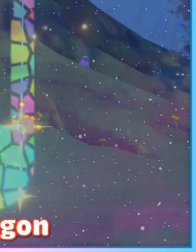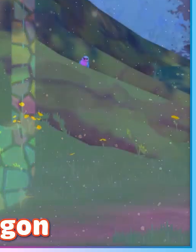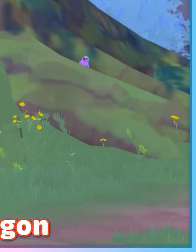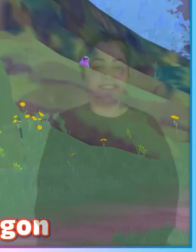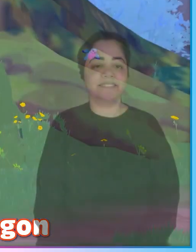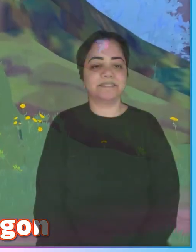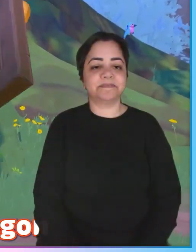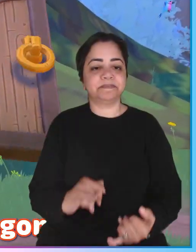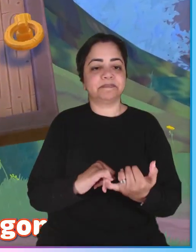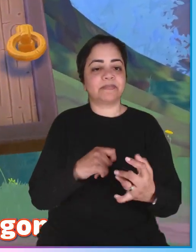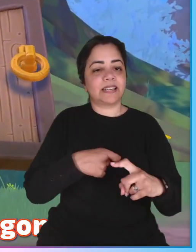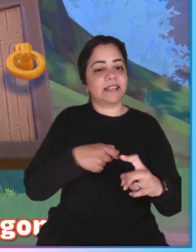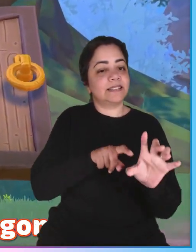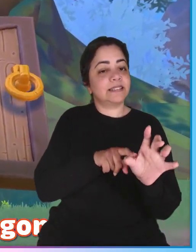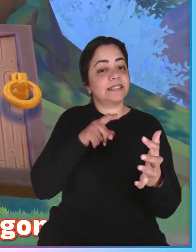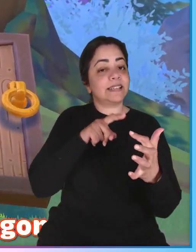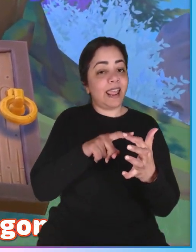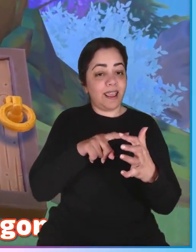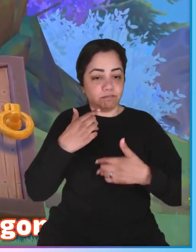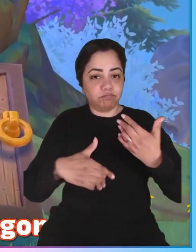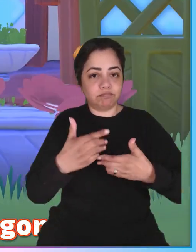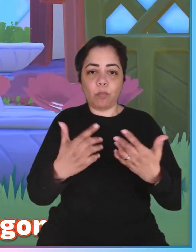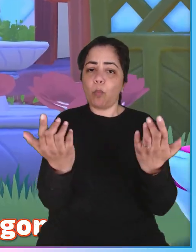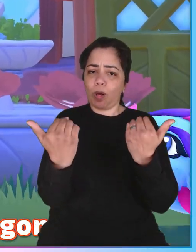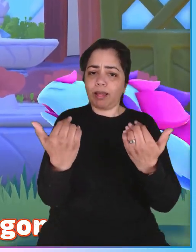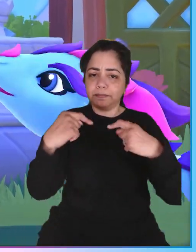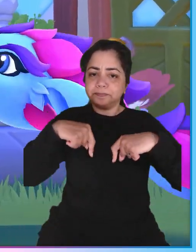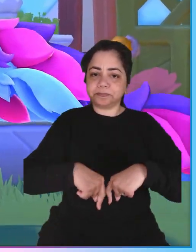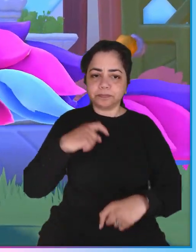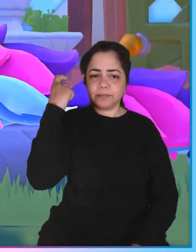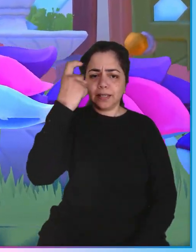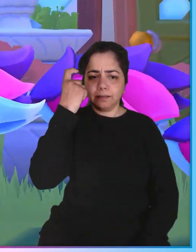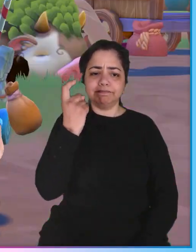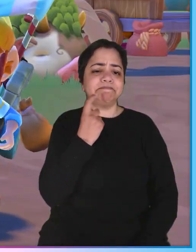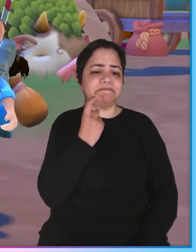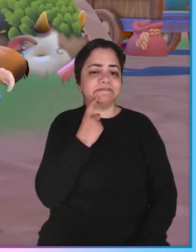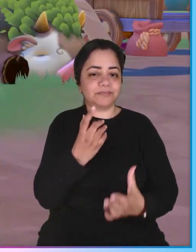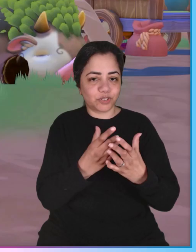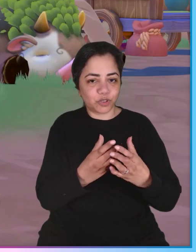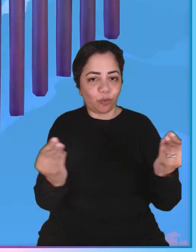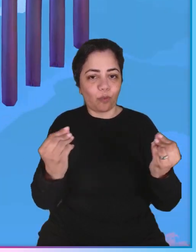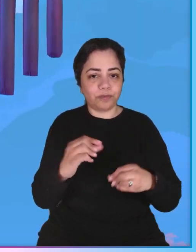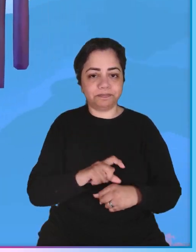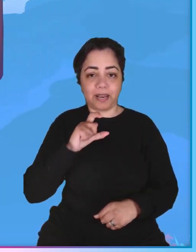Play as Skye, the friendly dragon, and help out your friends and neighbours